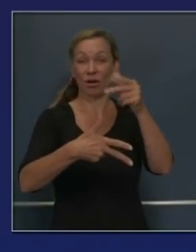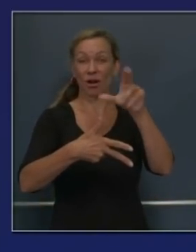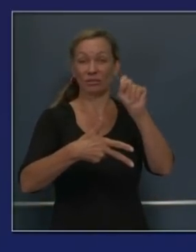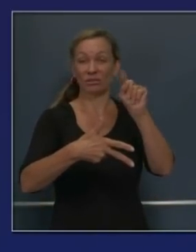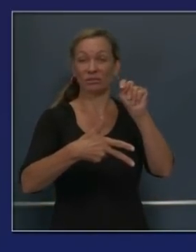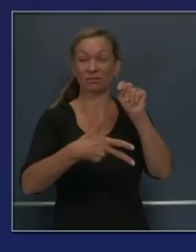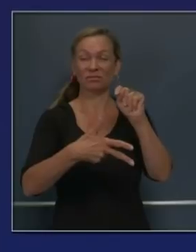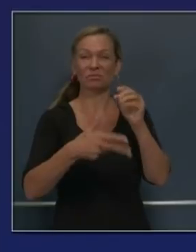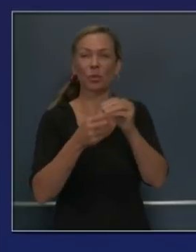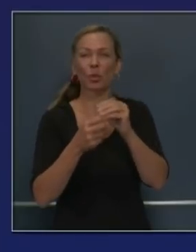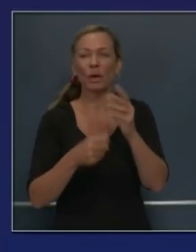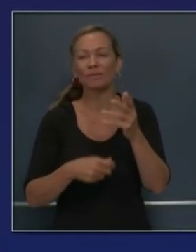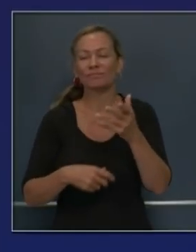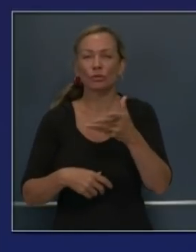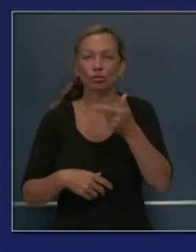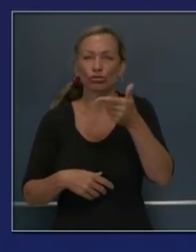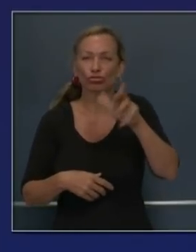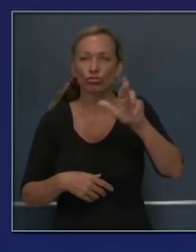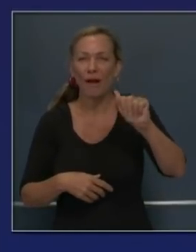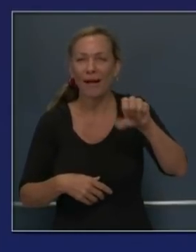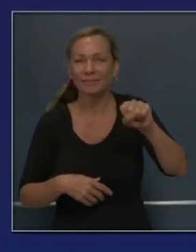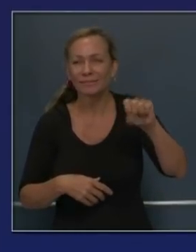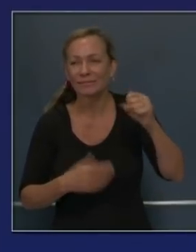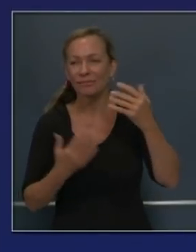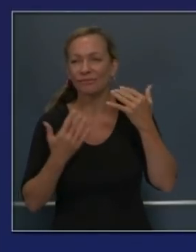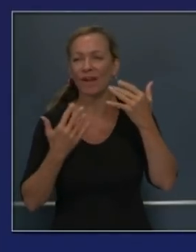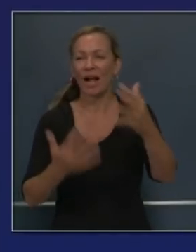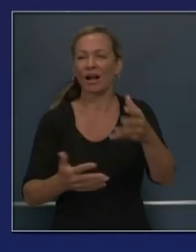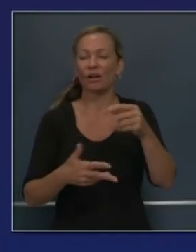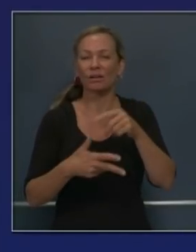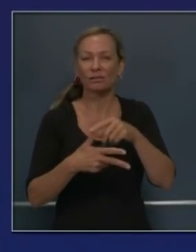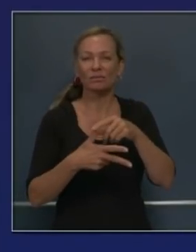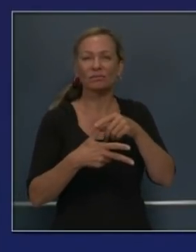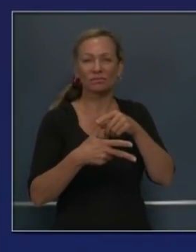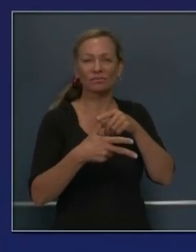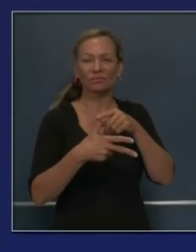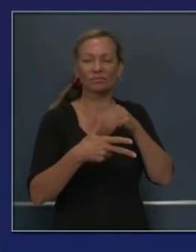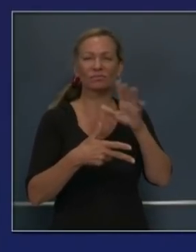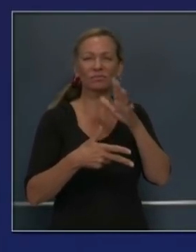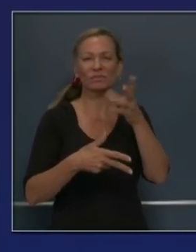THE SHEEP FIRE IS ABOUT 6000 ACRES ACTIVE.